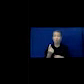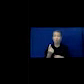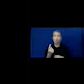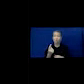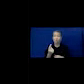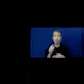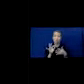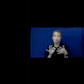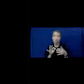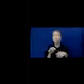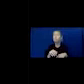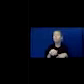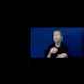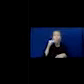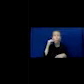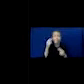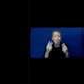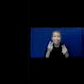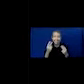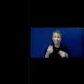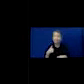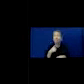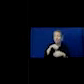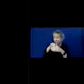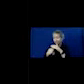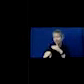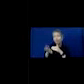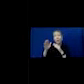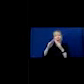In these home visits we actually go out to their home, have conversations with the job